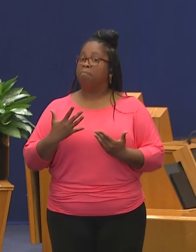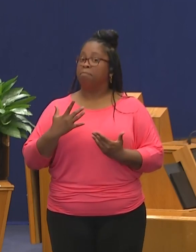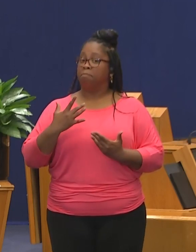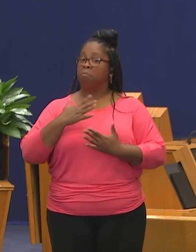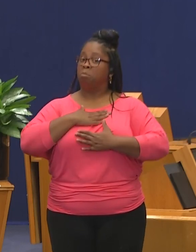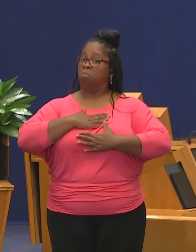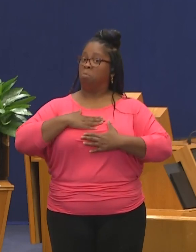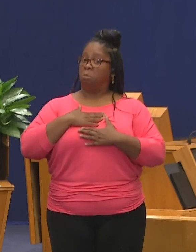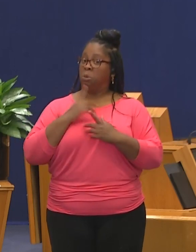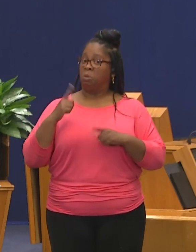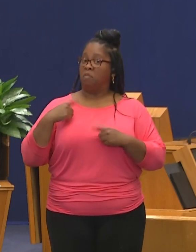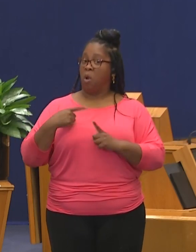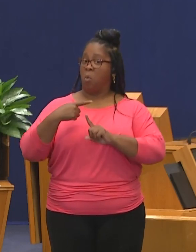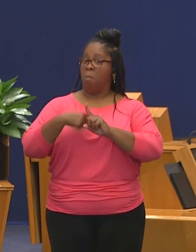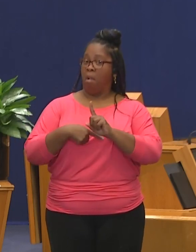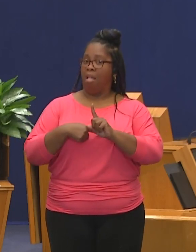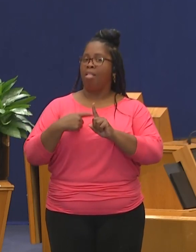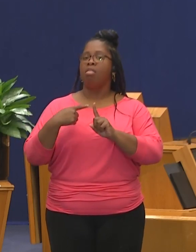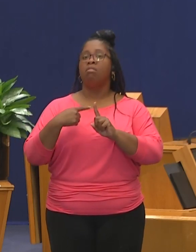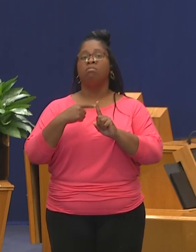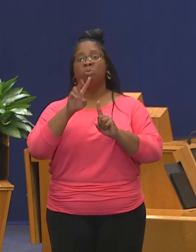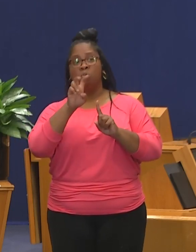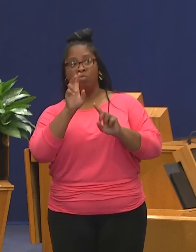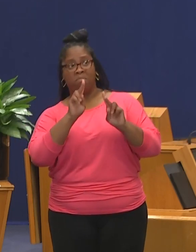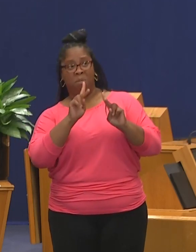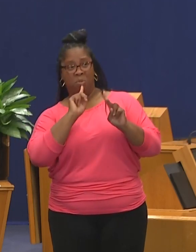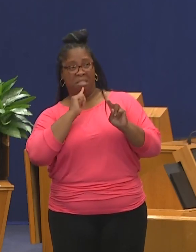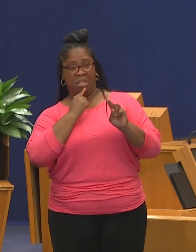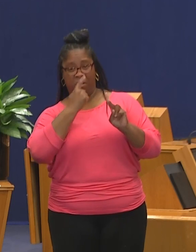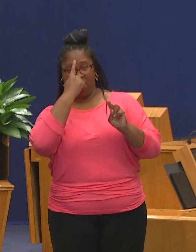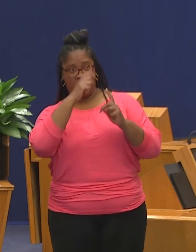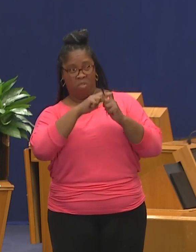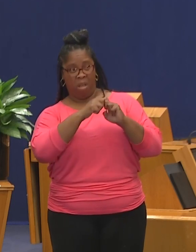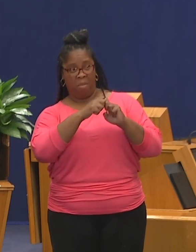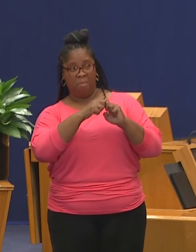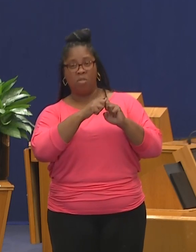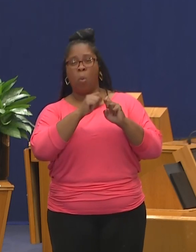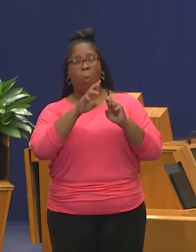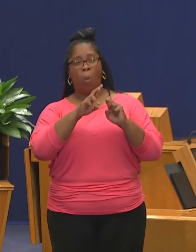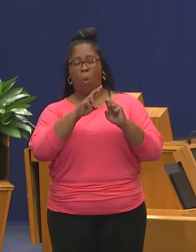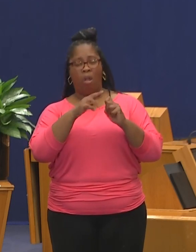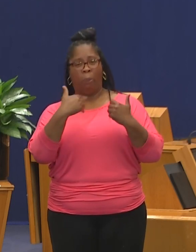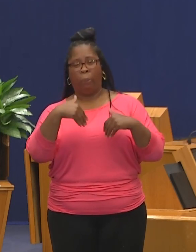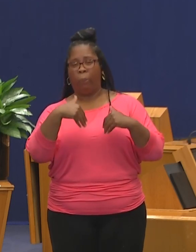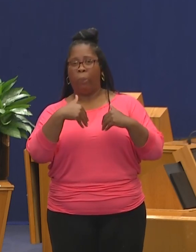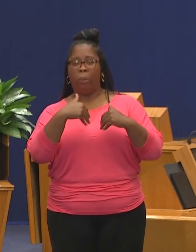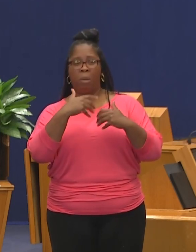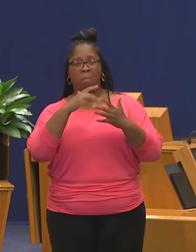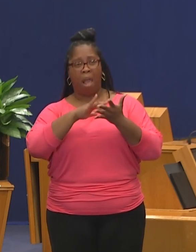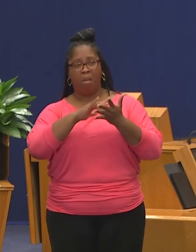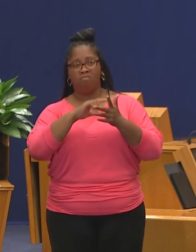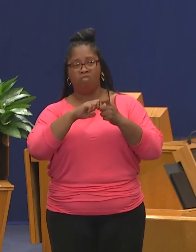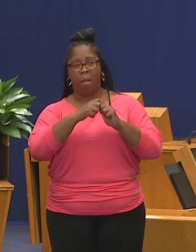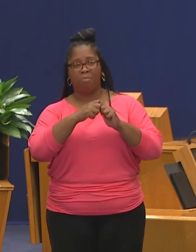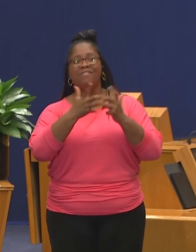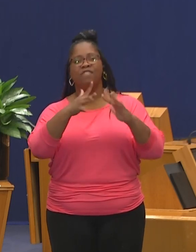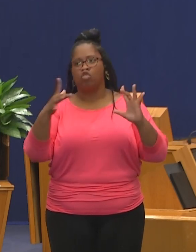I AM PLEASED TO REPORT THAT IN THE PAST MONTH, WE'VE ALREADY CONNECTED 200 INDIVIDUALS WITH SERIOUS MENTAL ILLNESS OR WHO